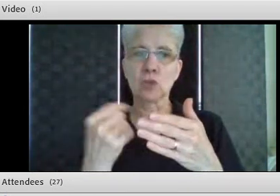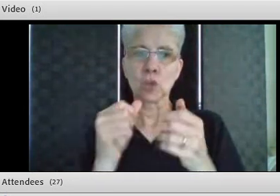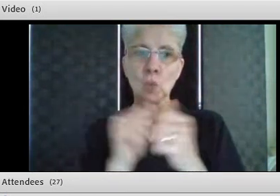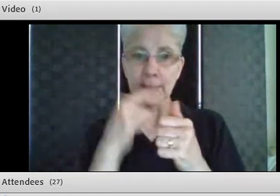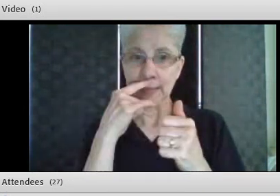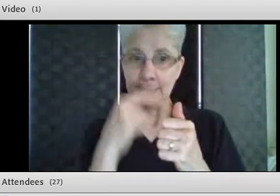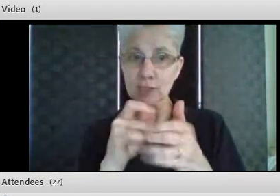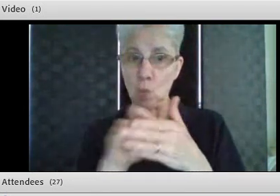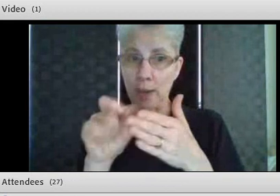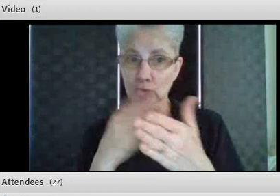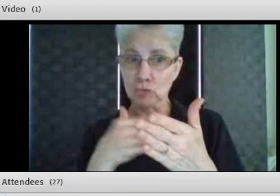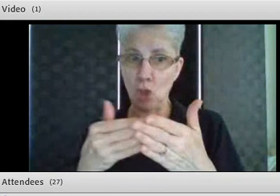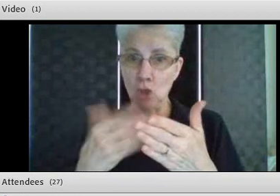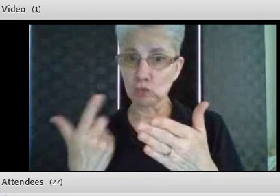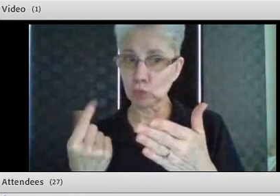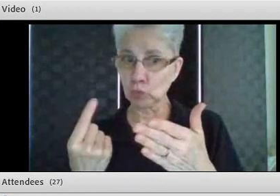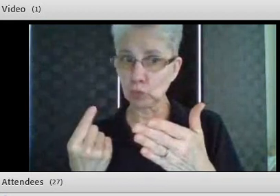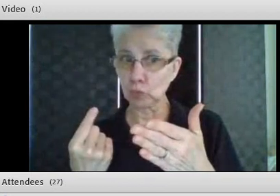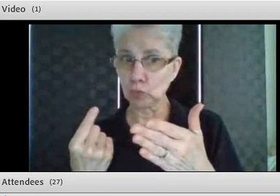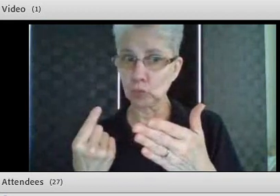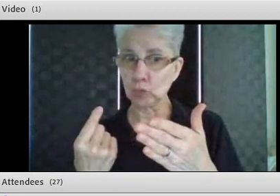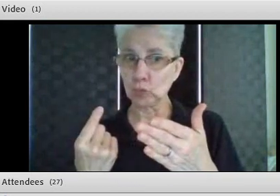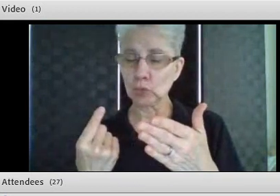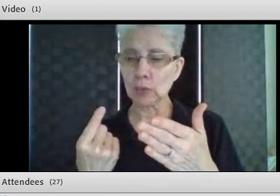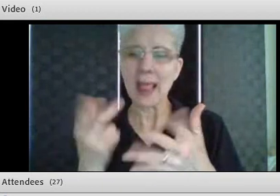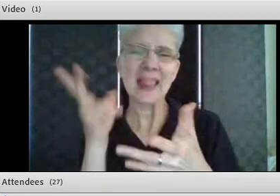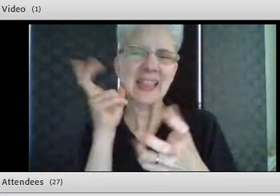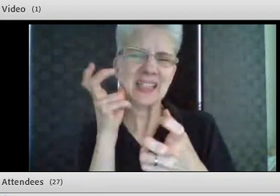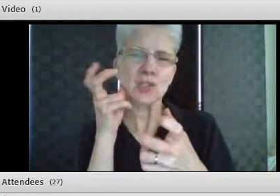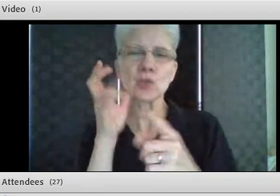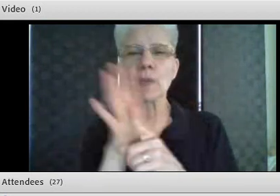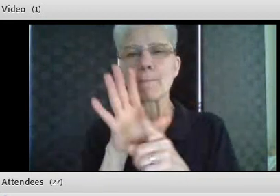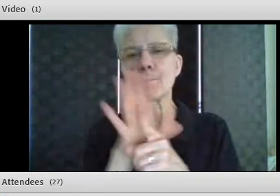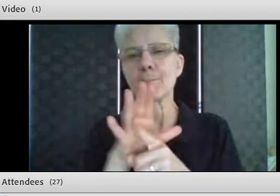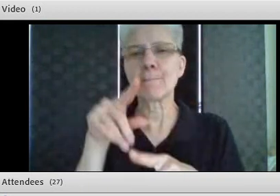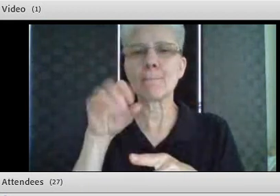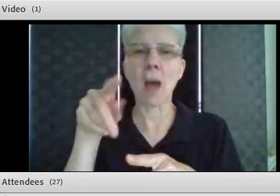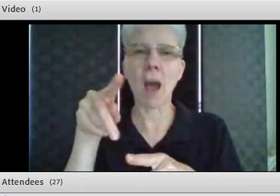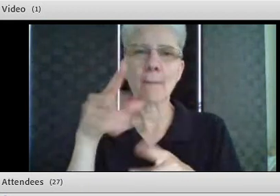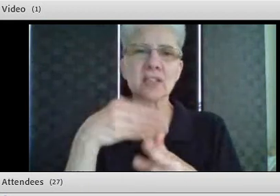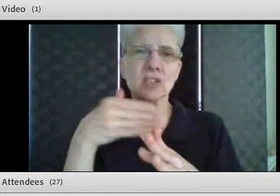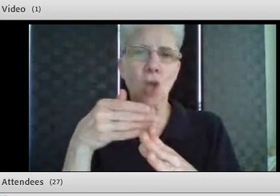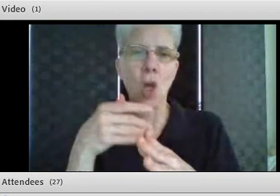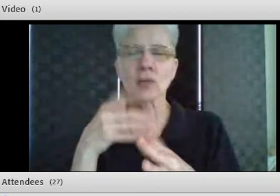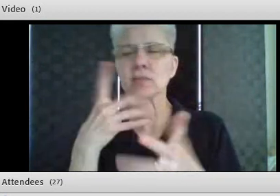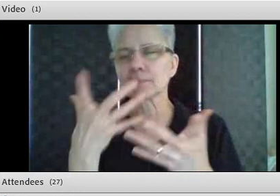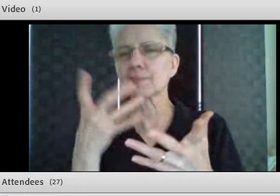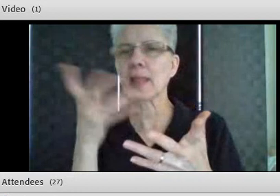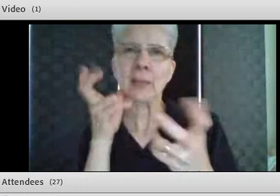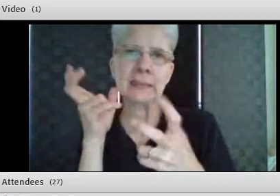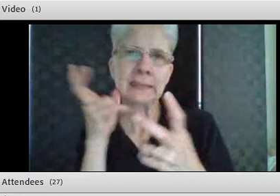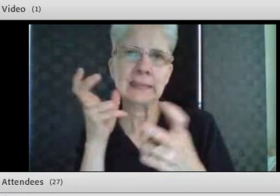You're going to layer your compositional process. The first thing that I do with kids writing a song